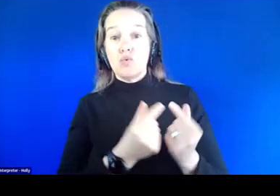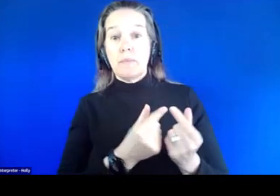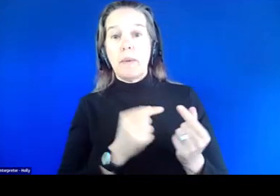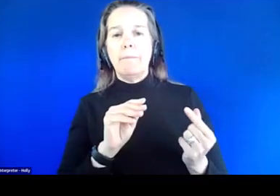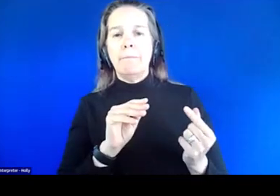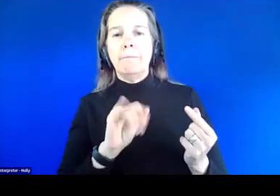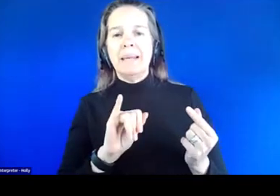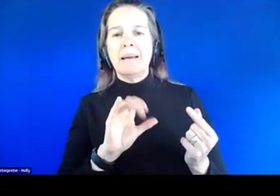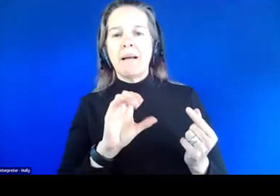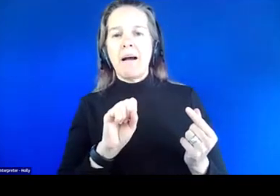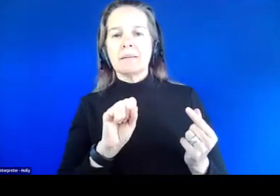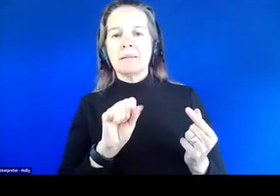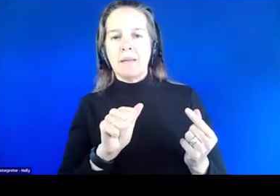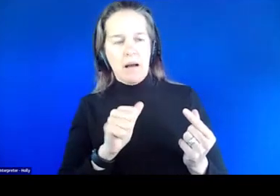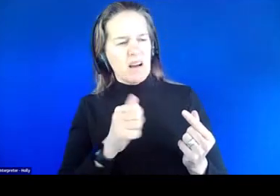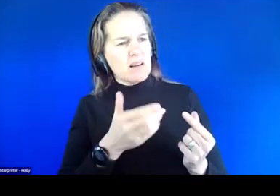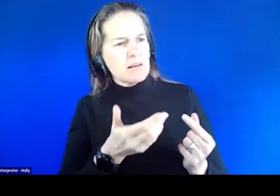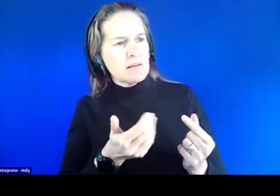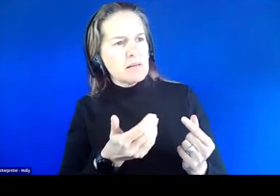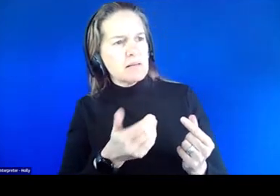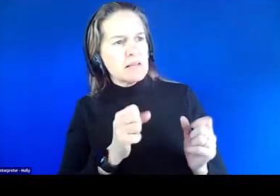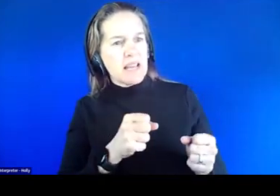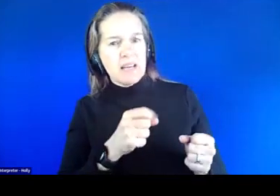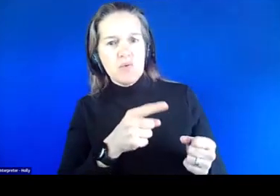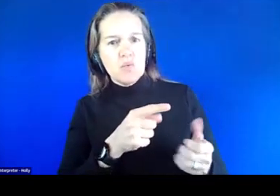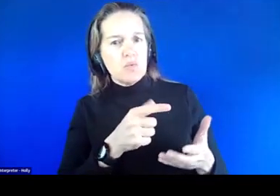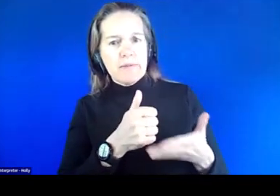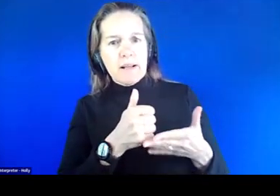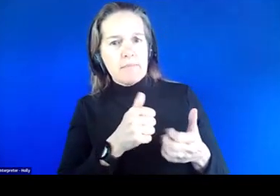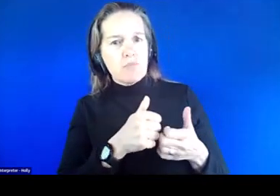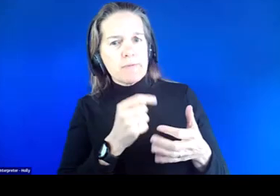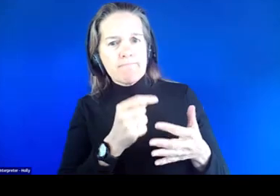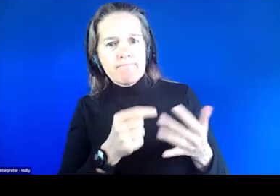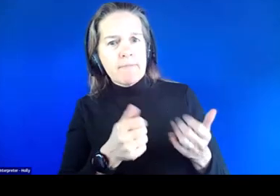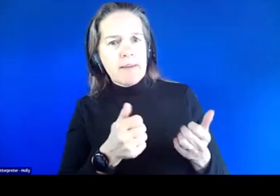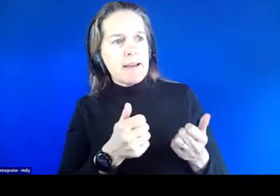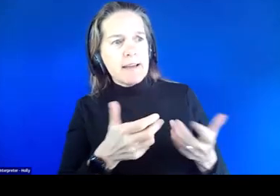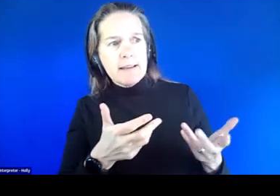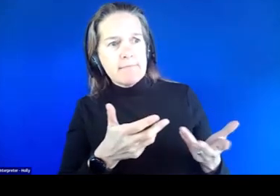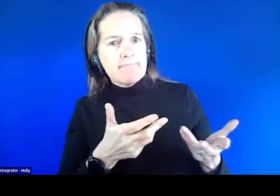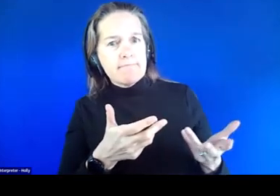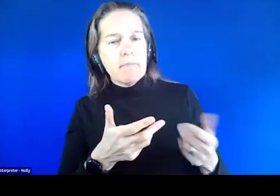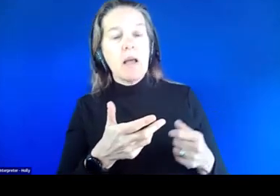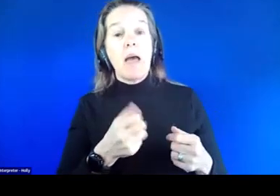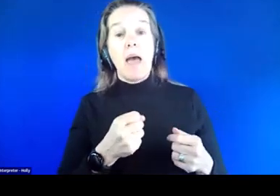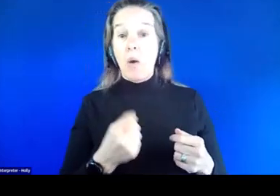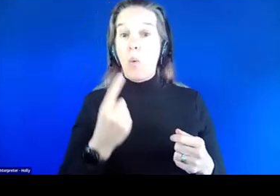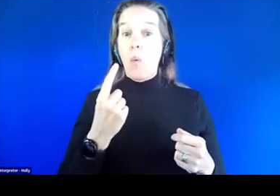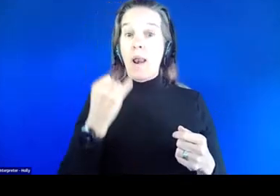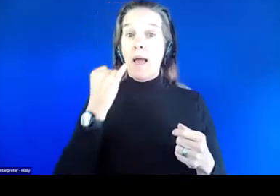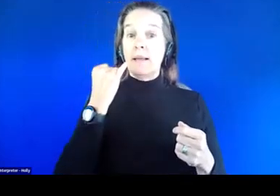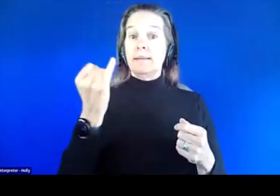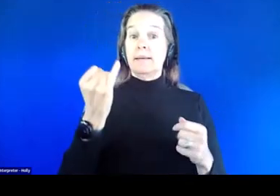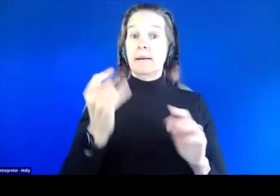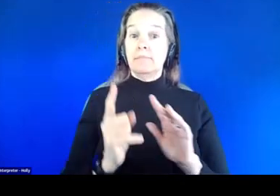it inform any of the options that we had. And one of the provisions that came out of it was the,